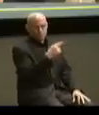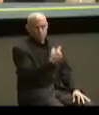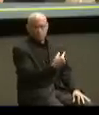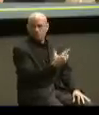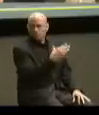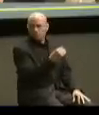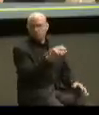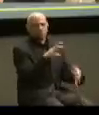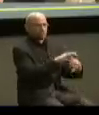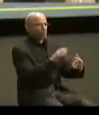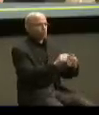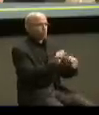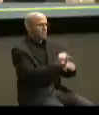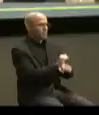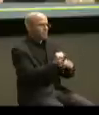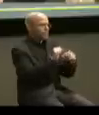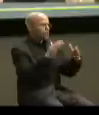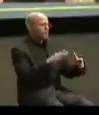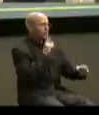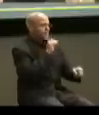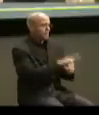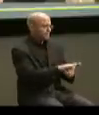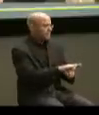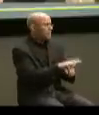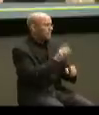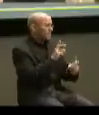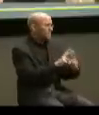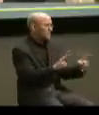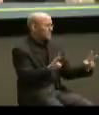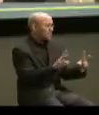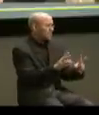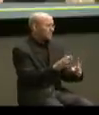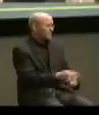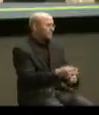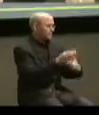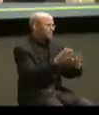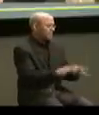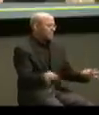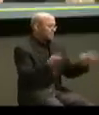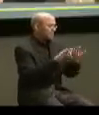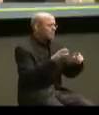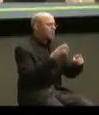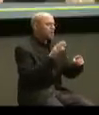METRICS, AND ALSO MEASURING GHGs ASSOCIATED WITH EMPLOYEE COMMUNICATING, WHICH ARE A SIGNIFICANT PERCENTAGE OF WHAT